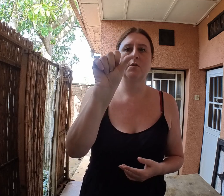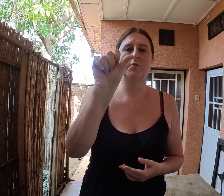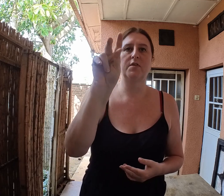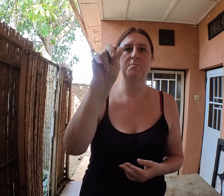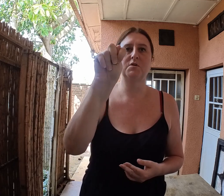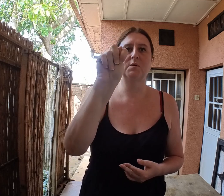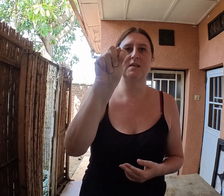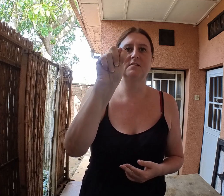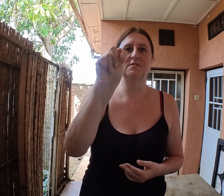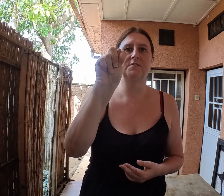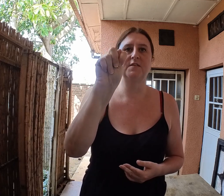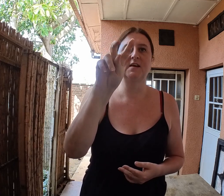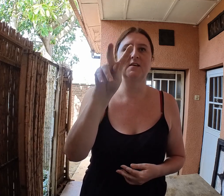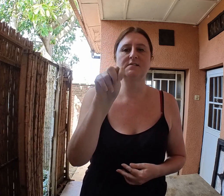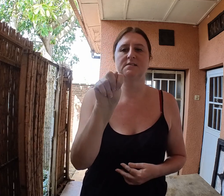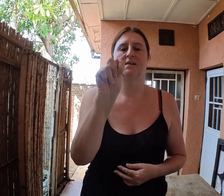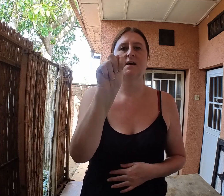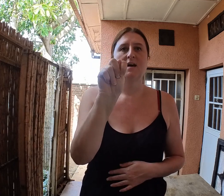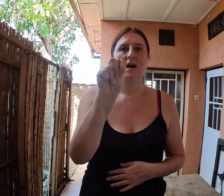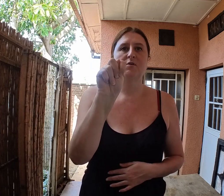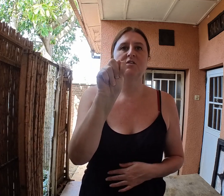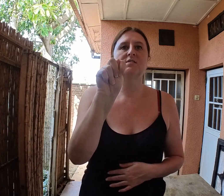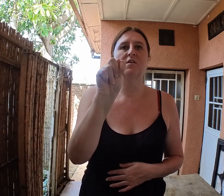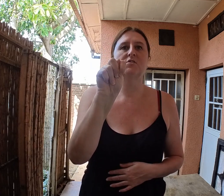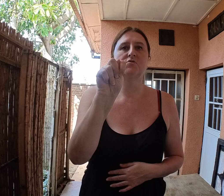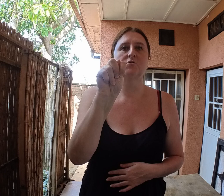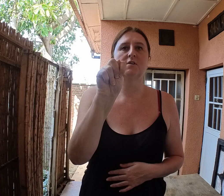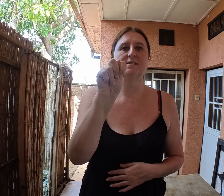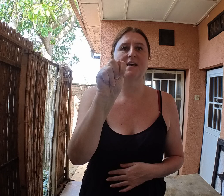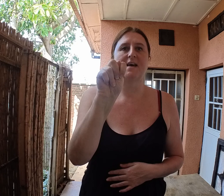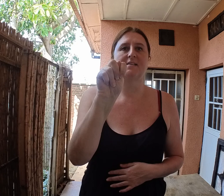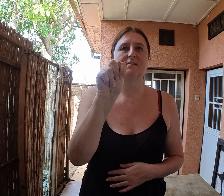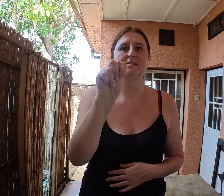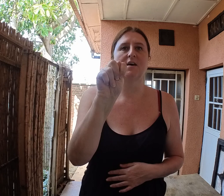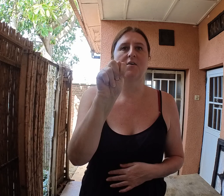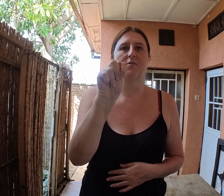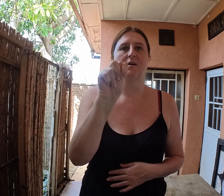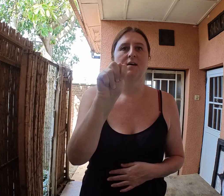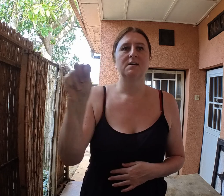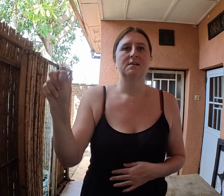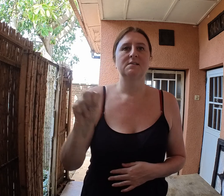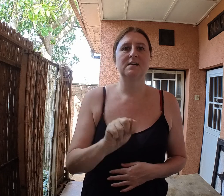with your thumb between these two fingers, and we're just going to draw a Z. So...